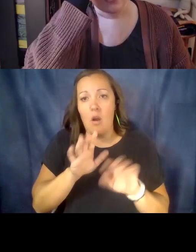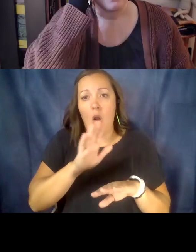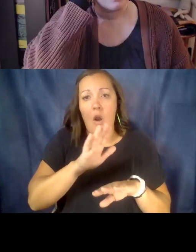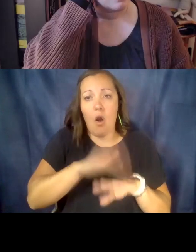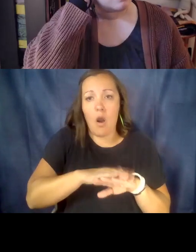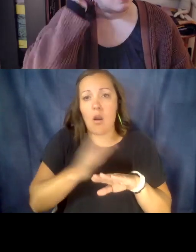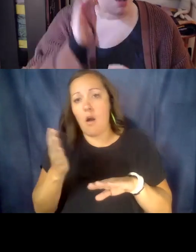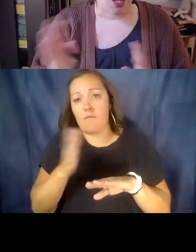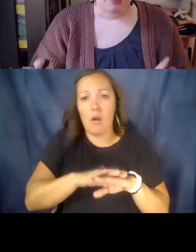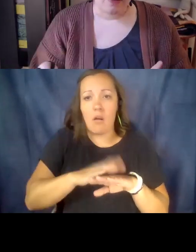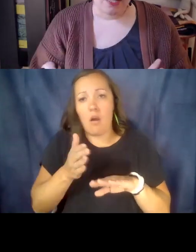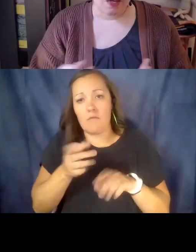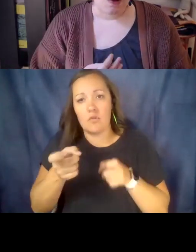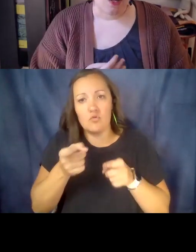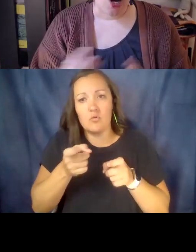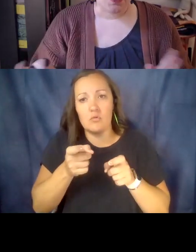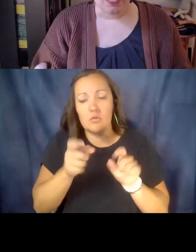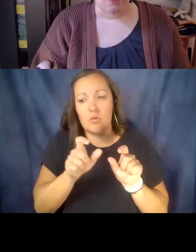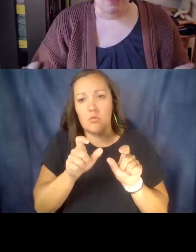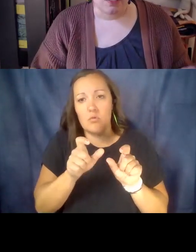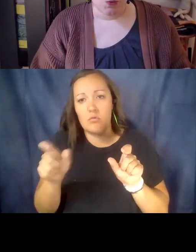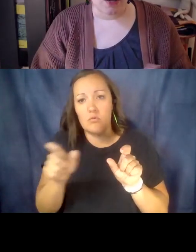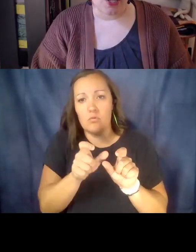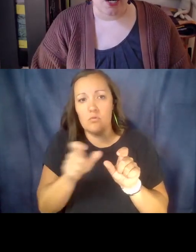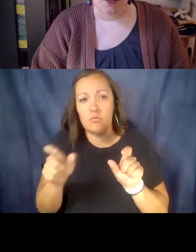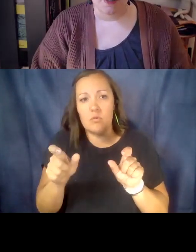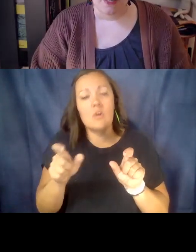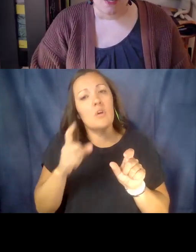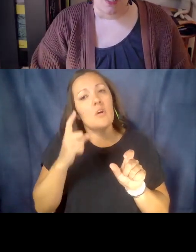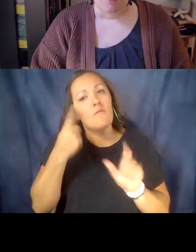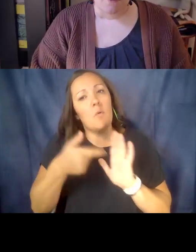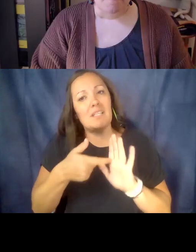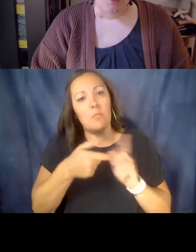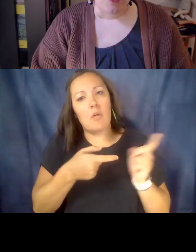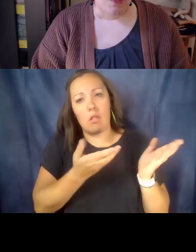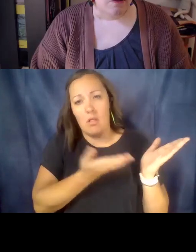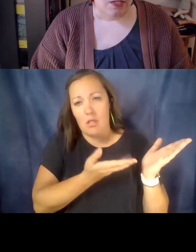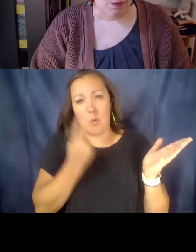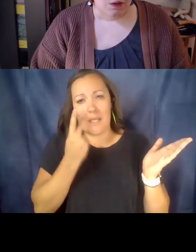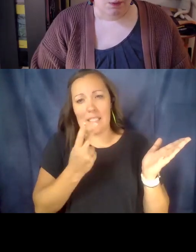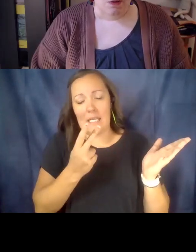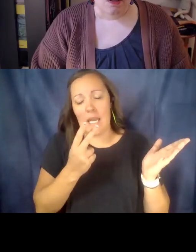having a mock-up of an example of an autosave switch here pretty want to use visible labels